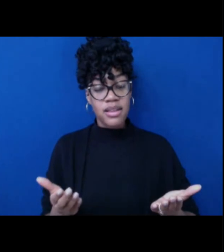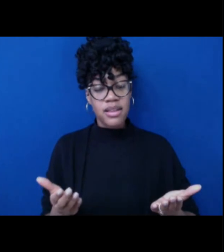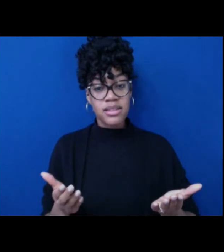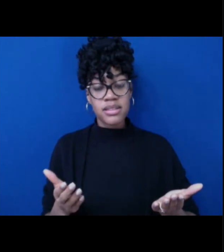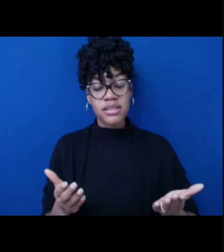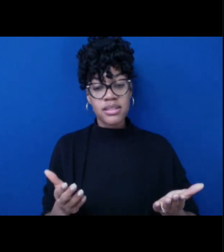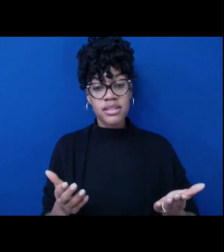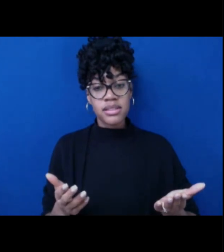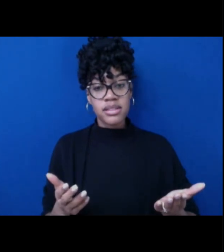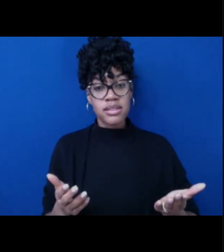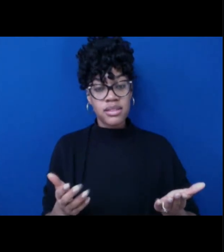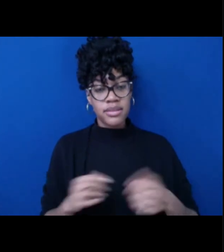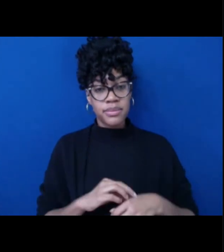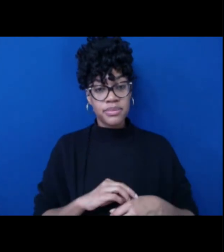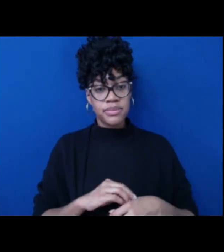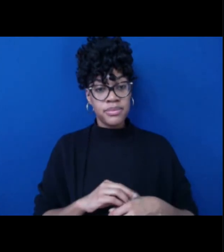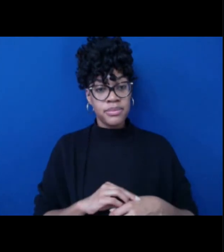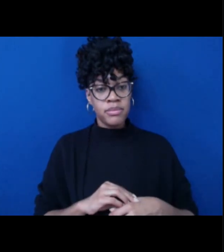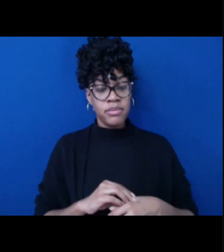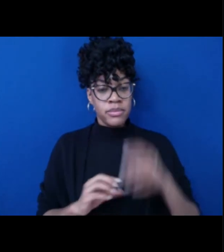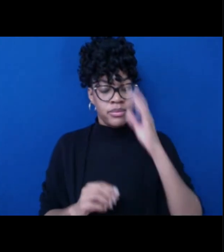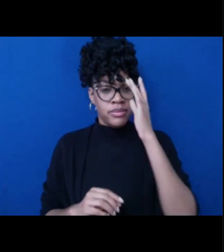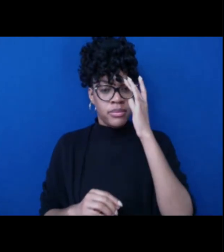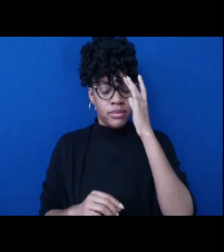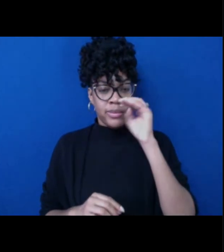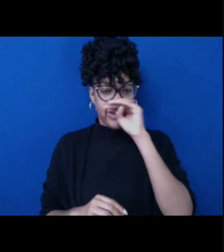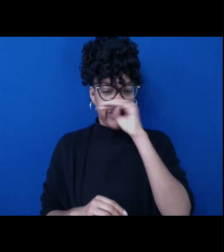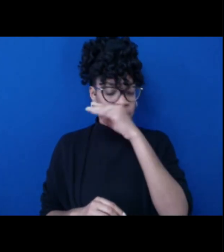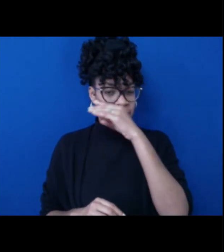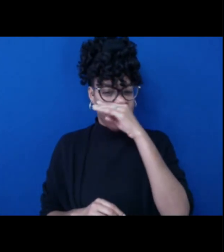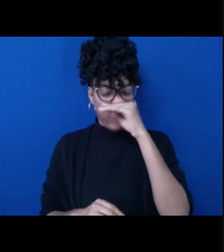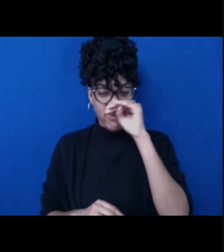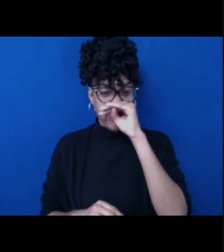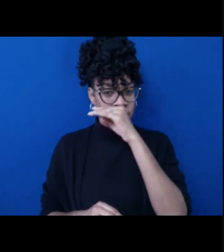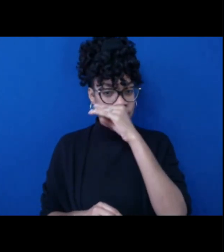We had asked that everybody have these supplies.